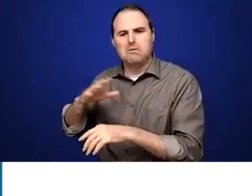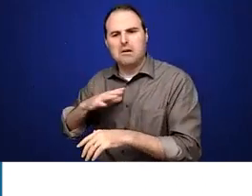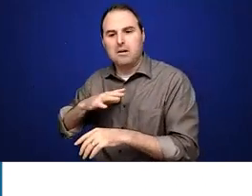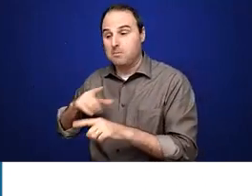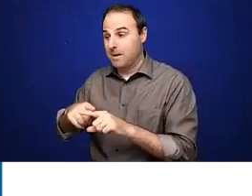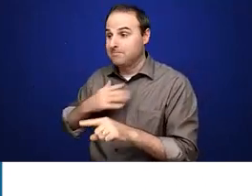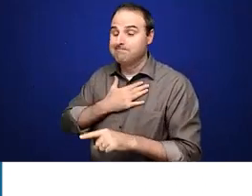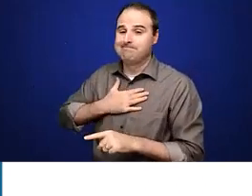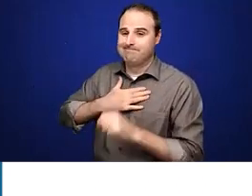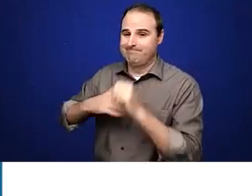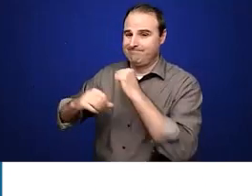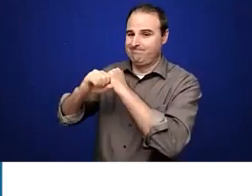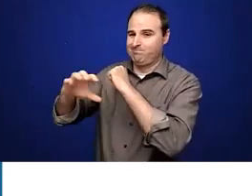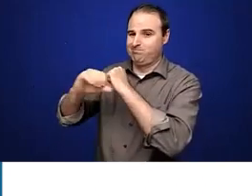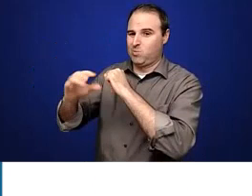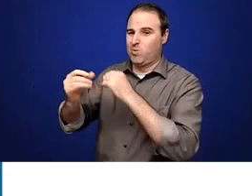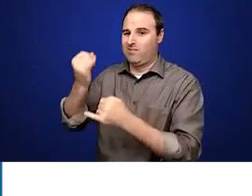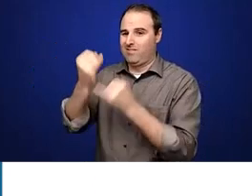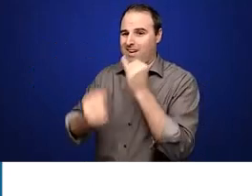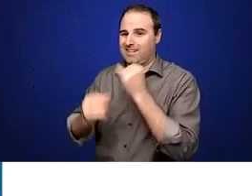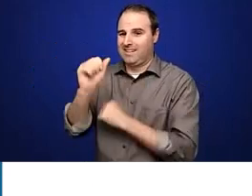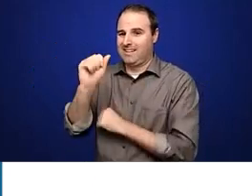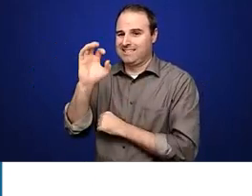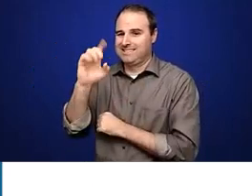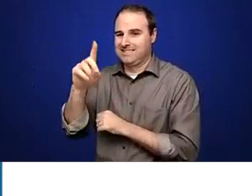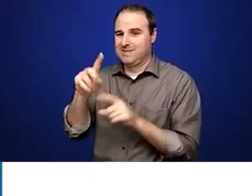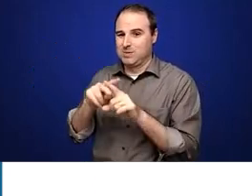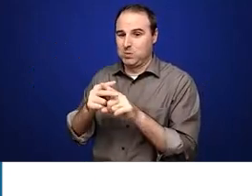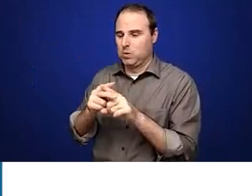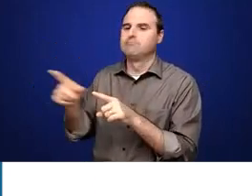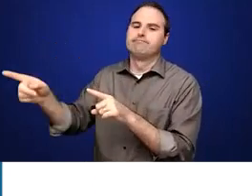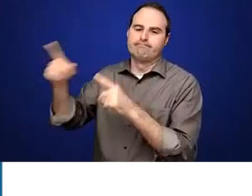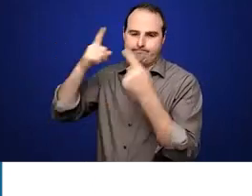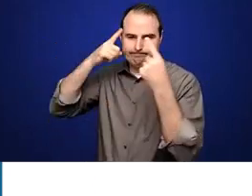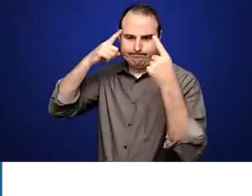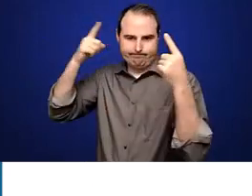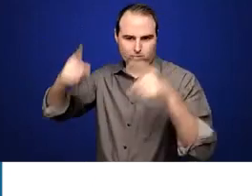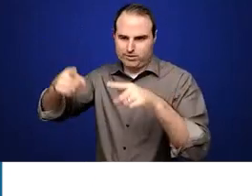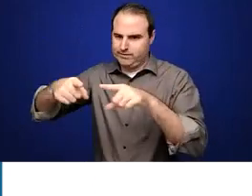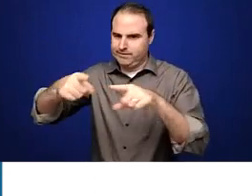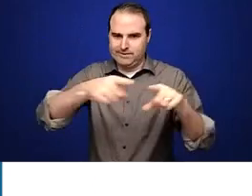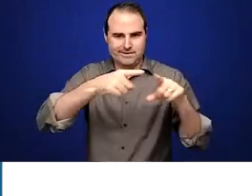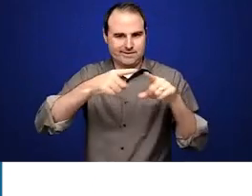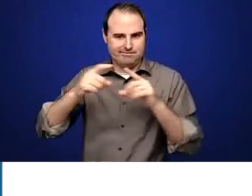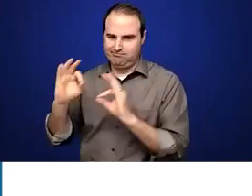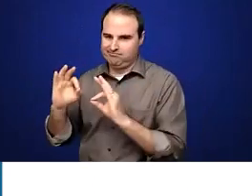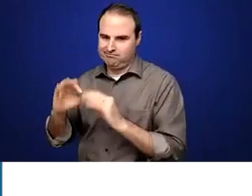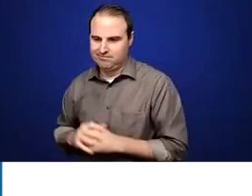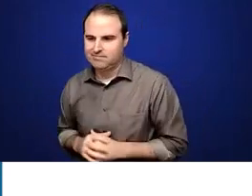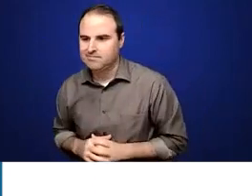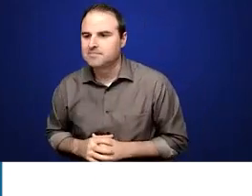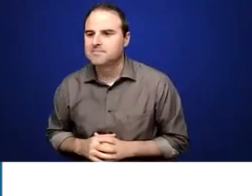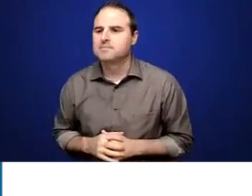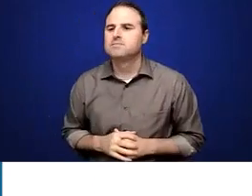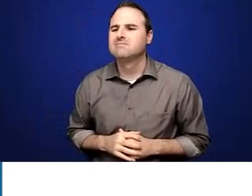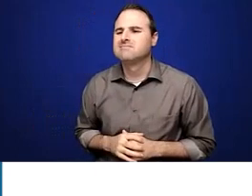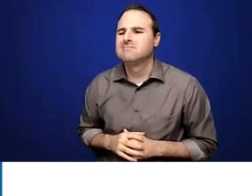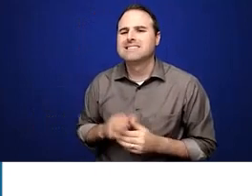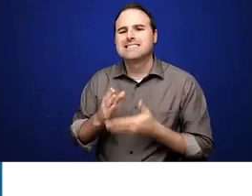And again, everybody was on the same page about this as well. There were some external factors that we hadn't really